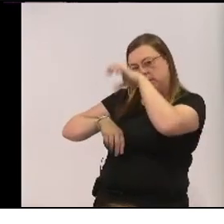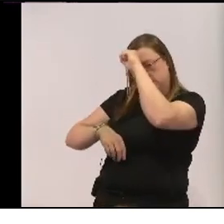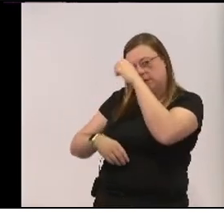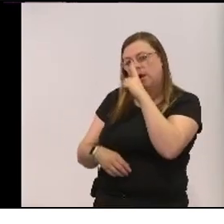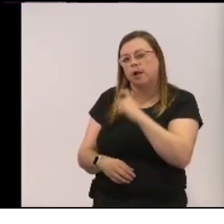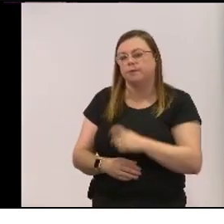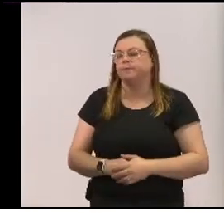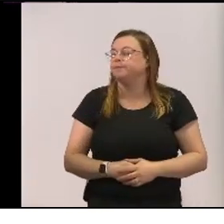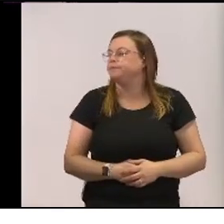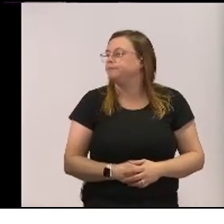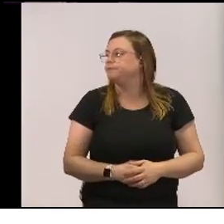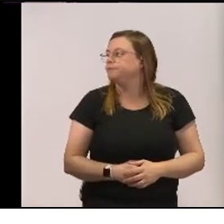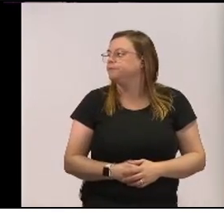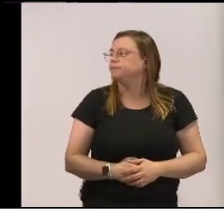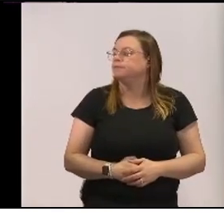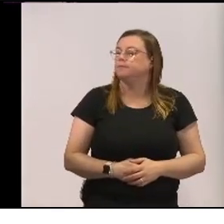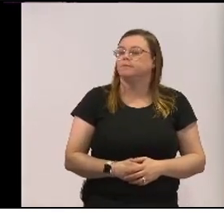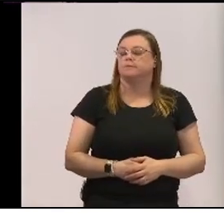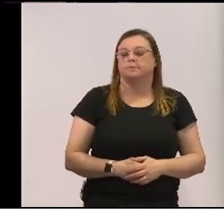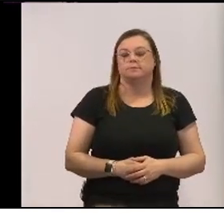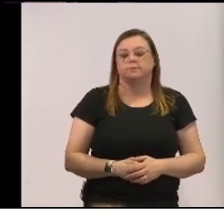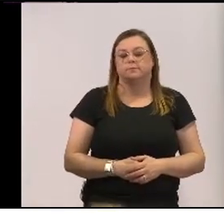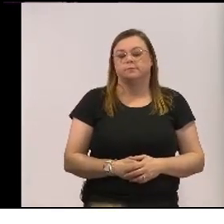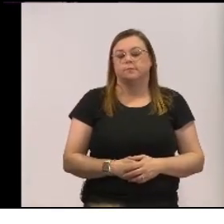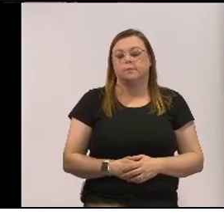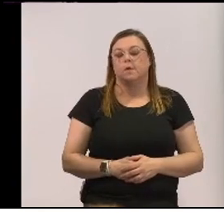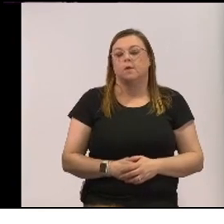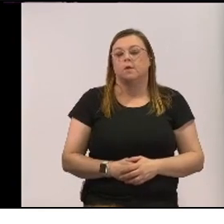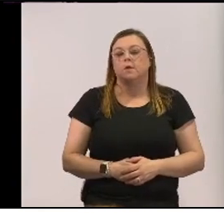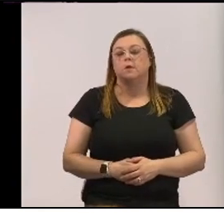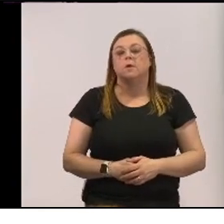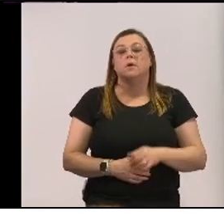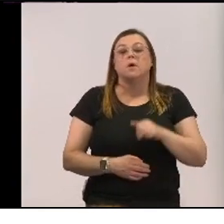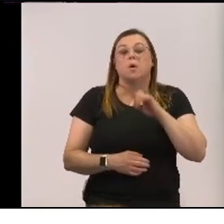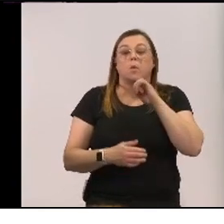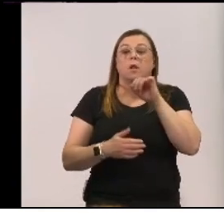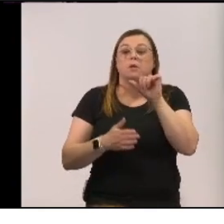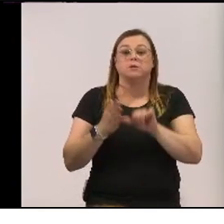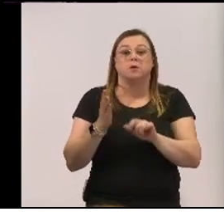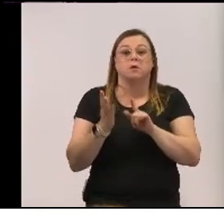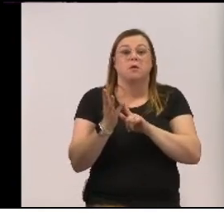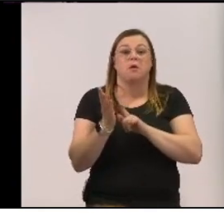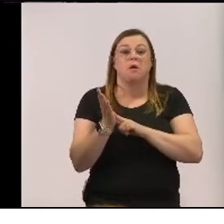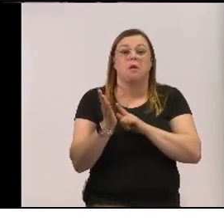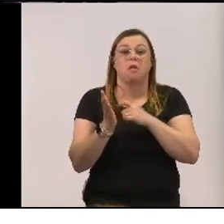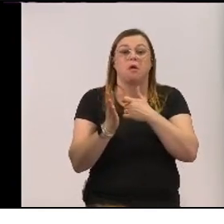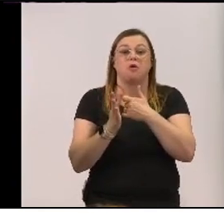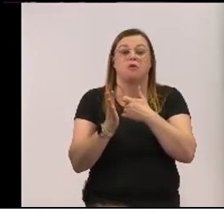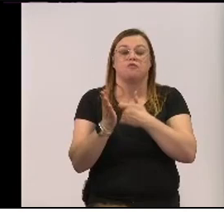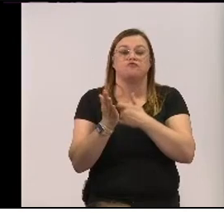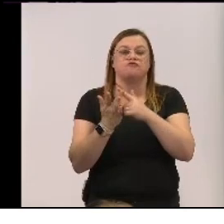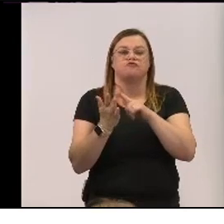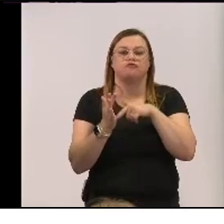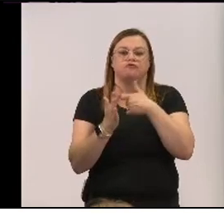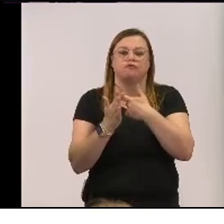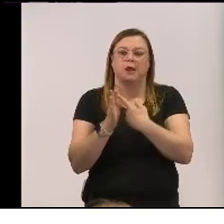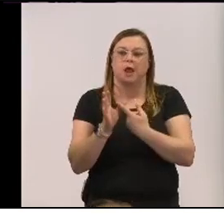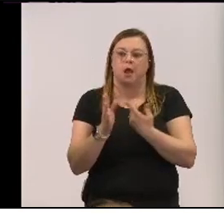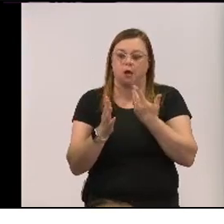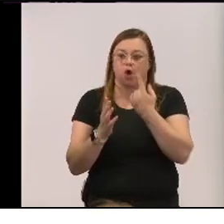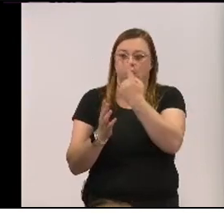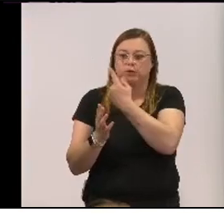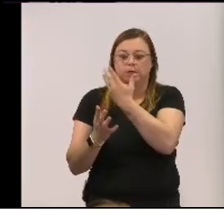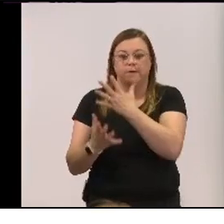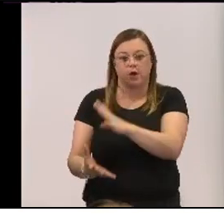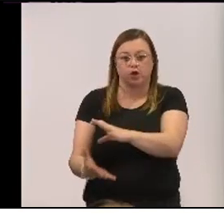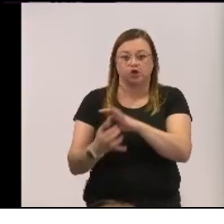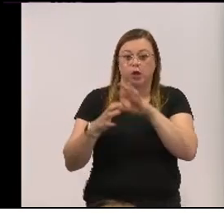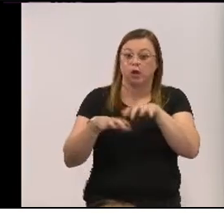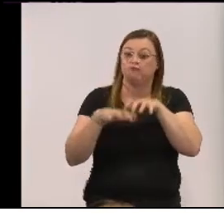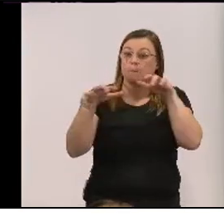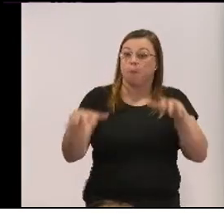So I'm going to start with Ulrike, who is joining us remotely.